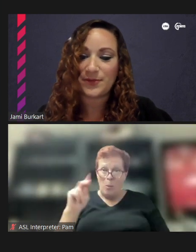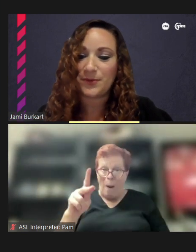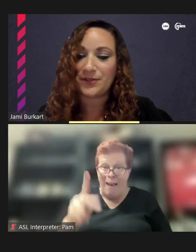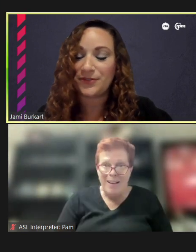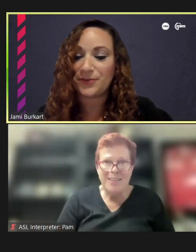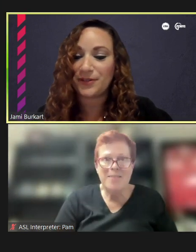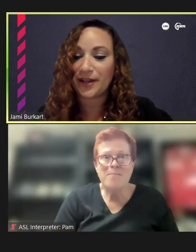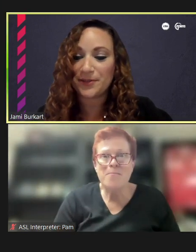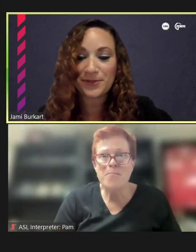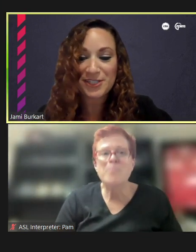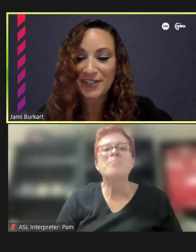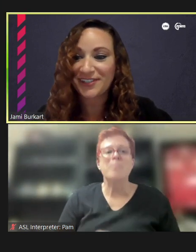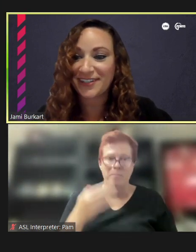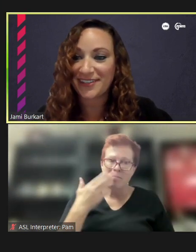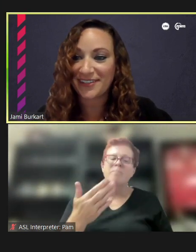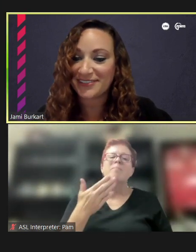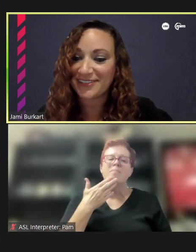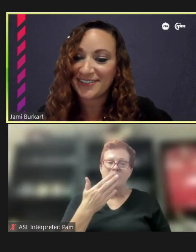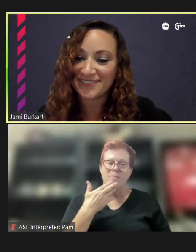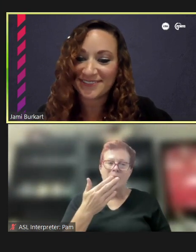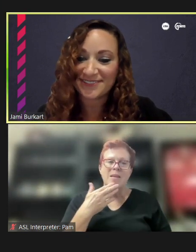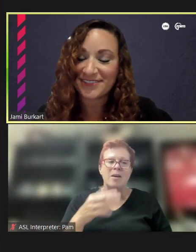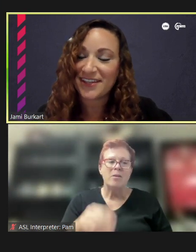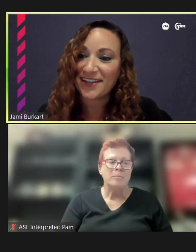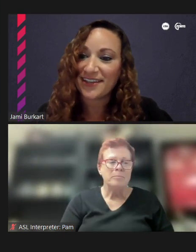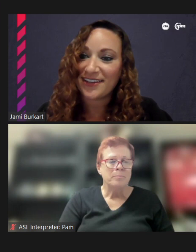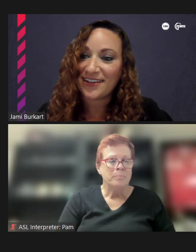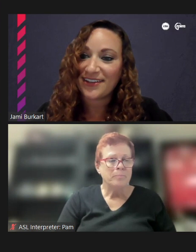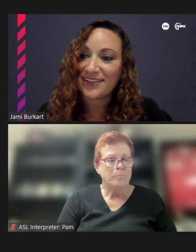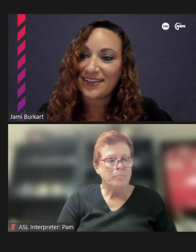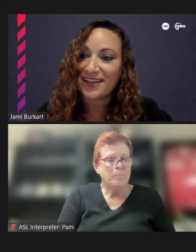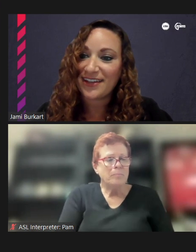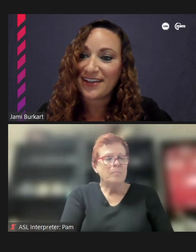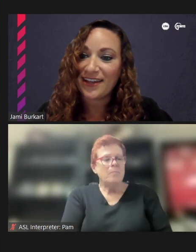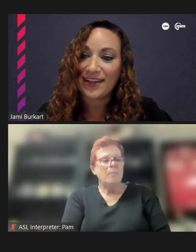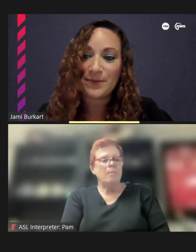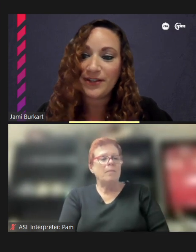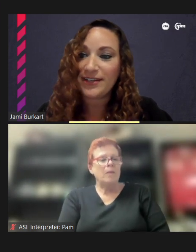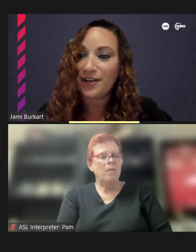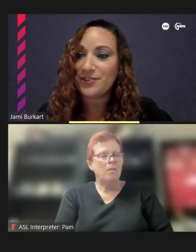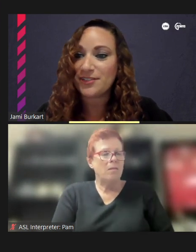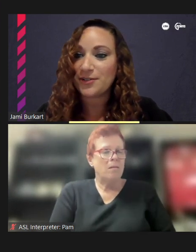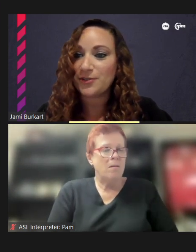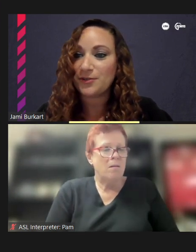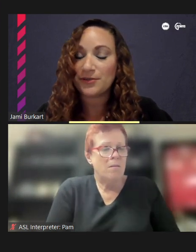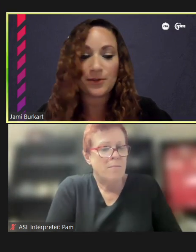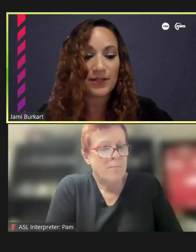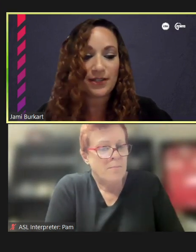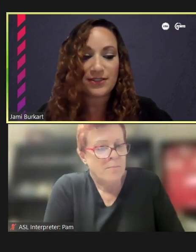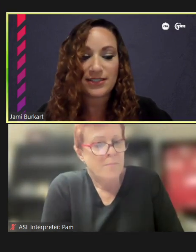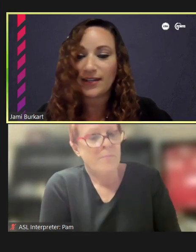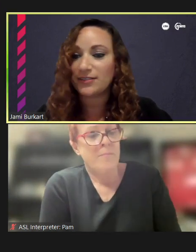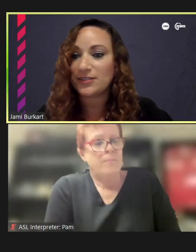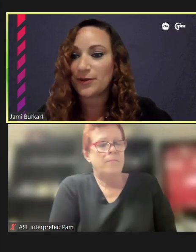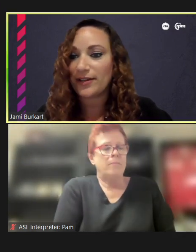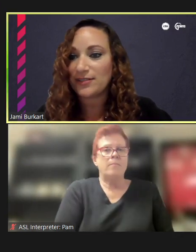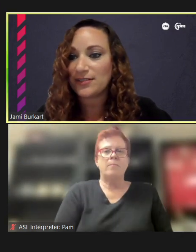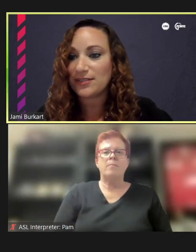Wonderful. Well, I appreciate it, Nathan. Thank you. Anybody else? No nobody else's hand is raised.